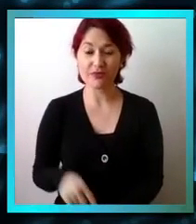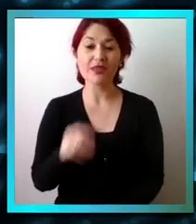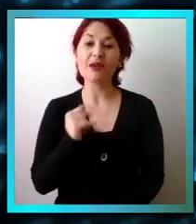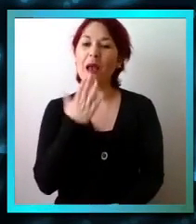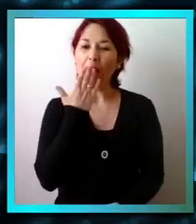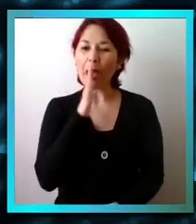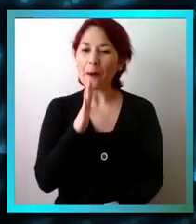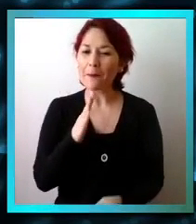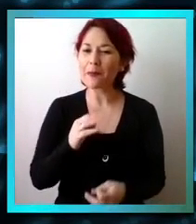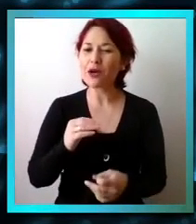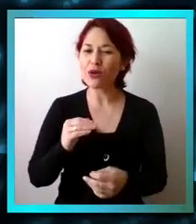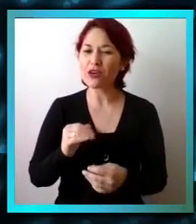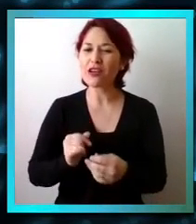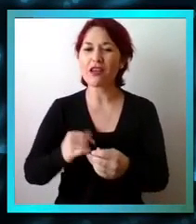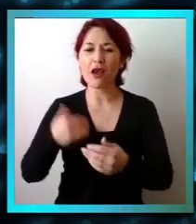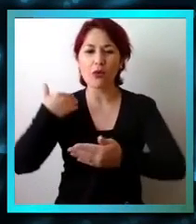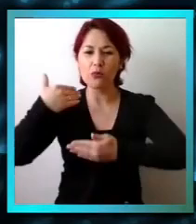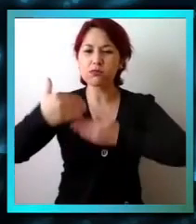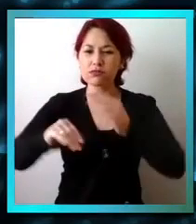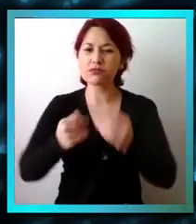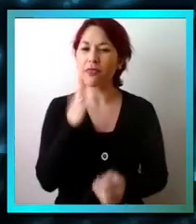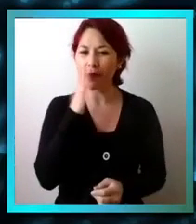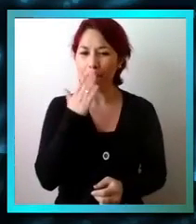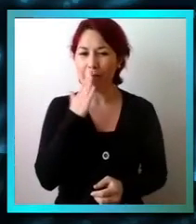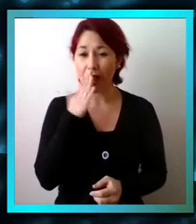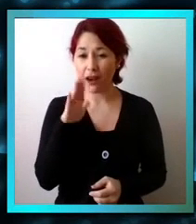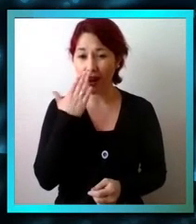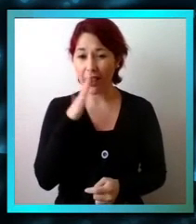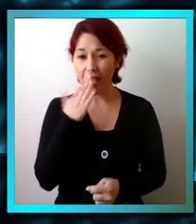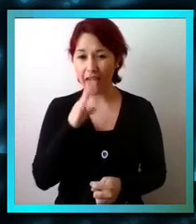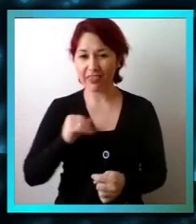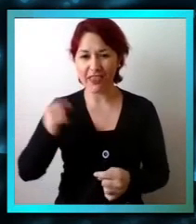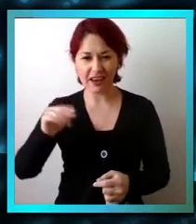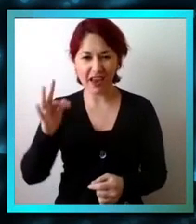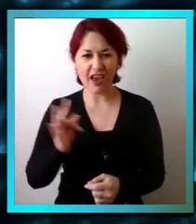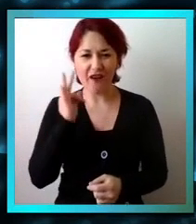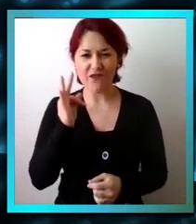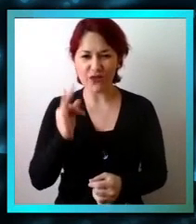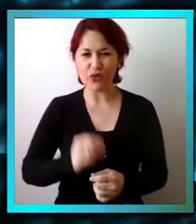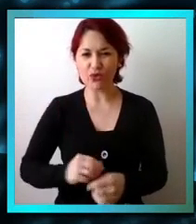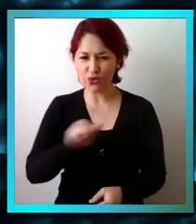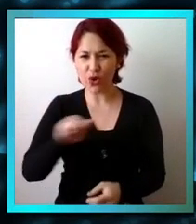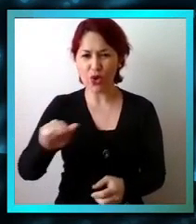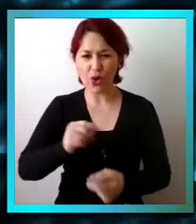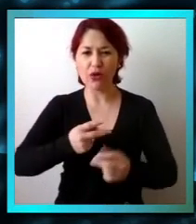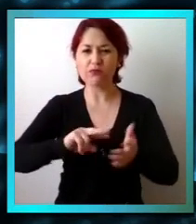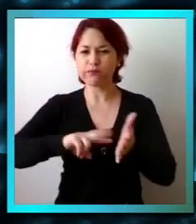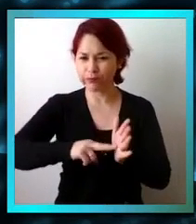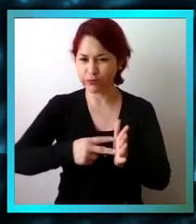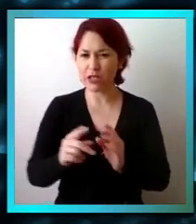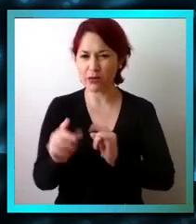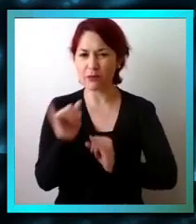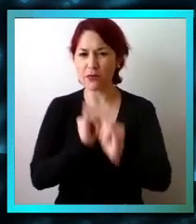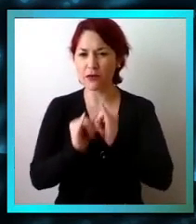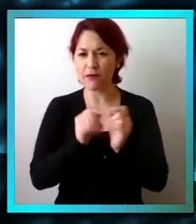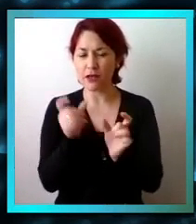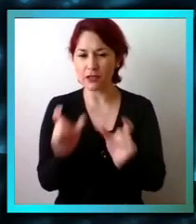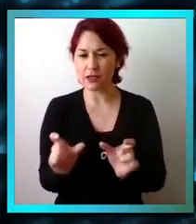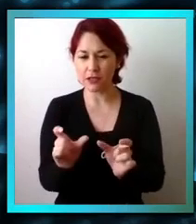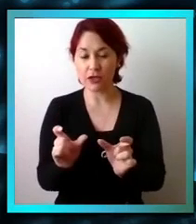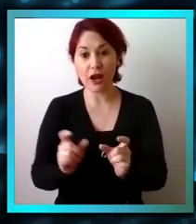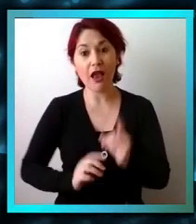uh for the enterprises uh which have the dedicated i.t security teams uh we have a special service